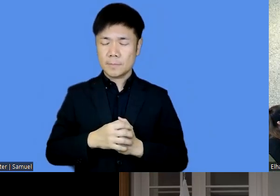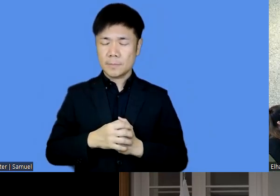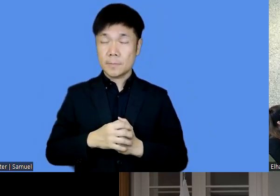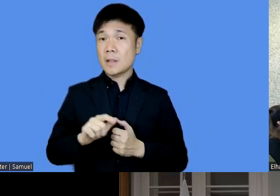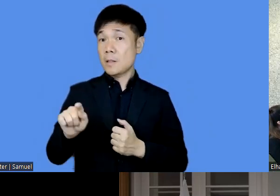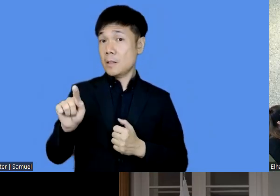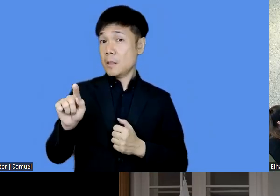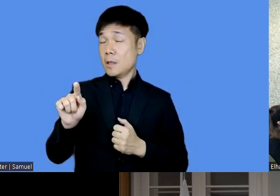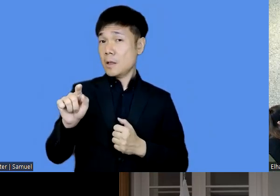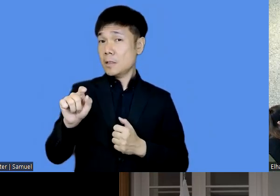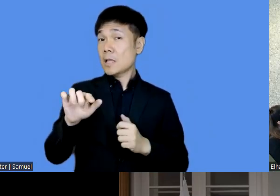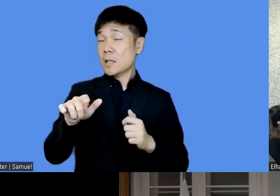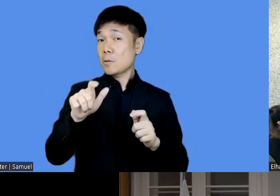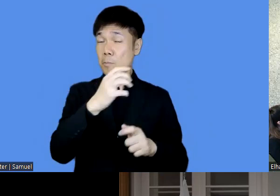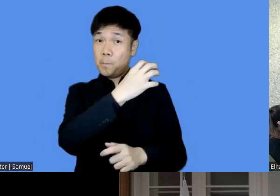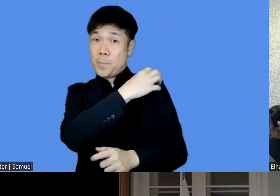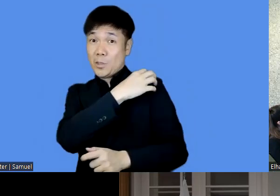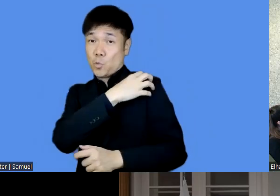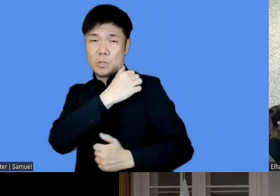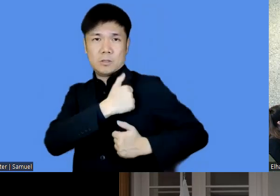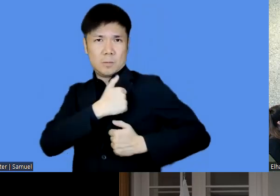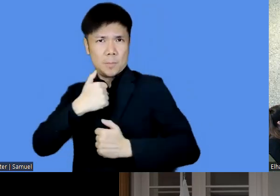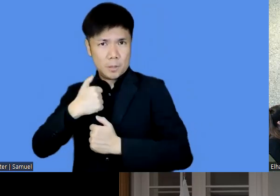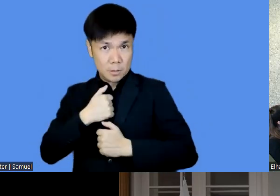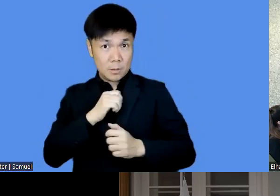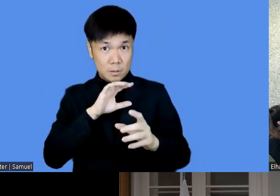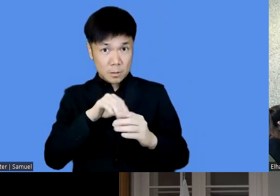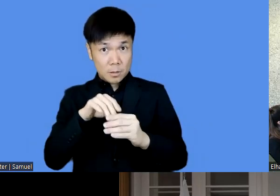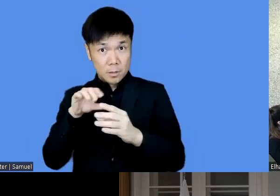in the consultations, where the military's from the army or whether people were able